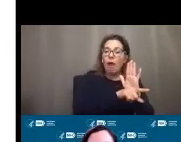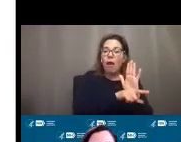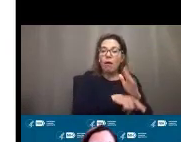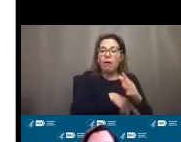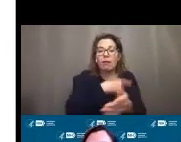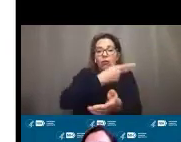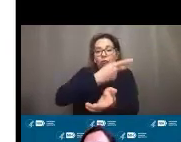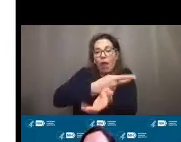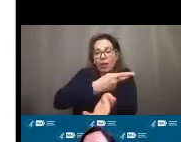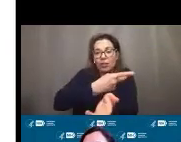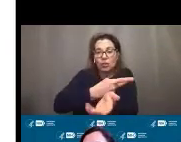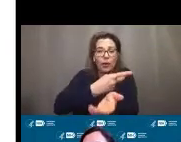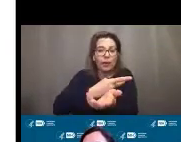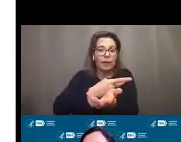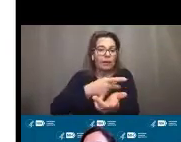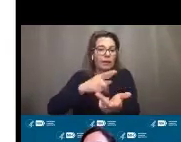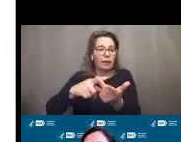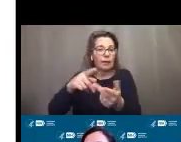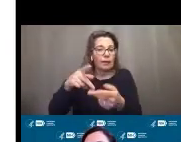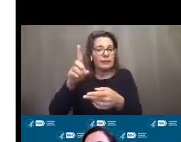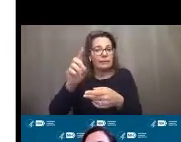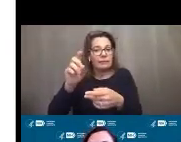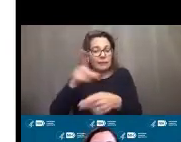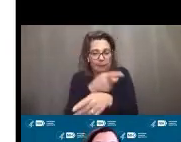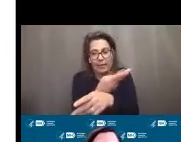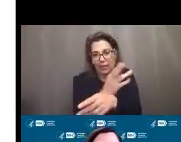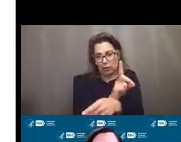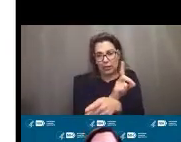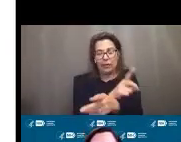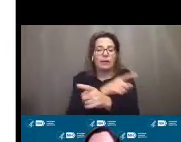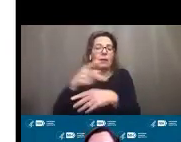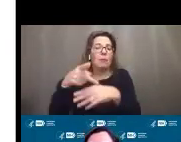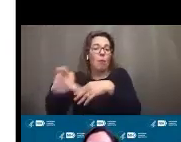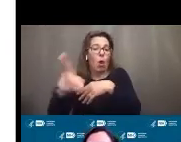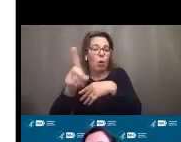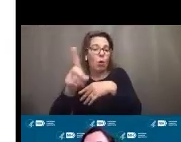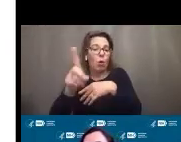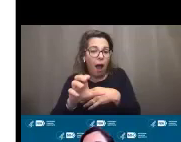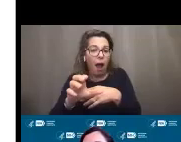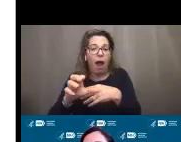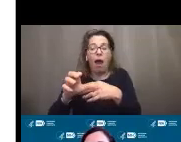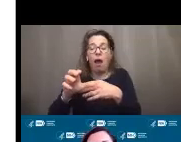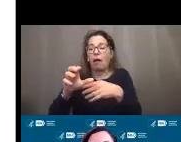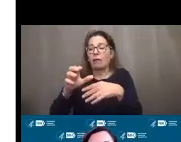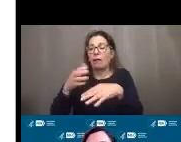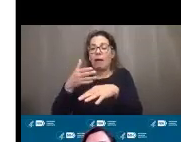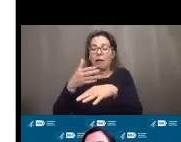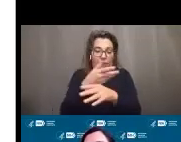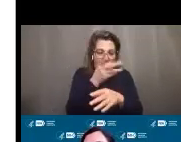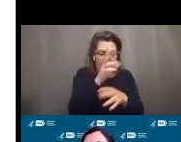just to see what other questions may have been answered. We'll try to answer as many as possible either live